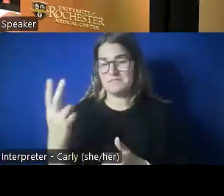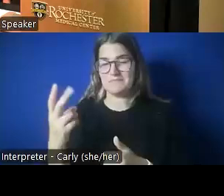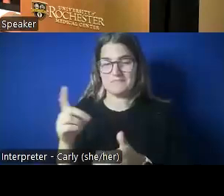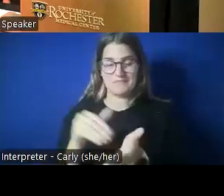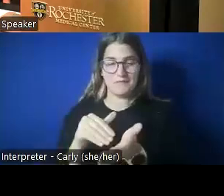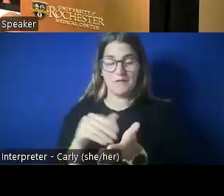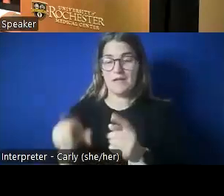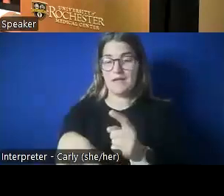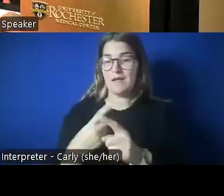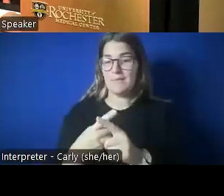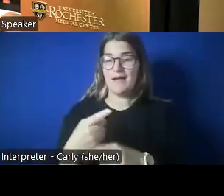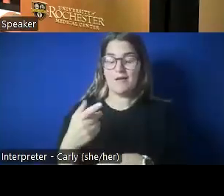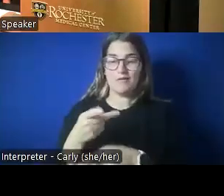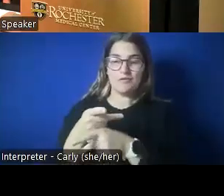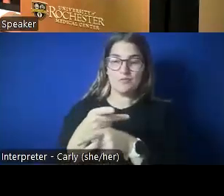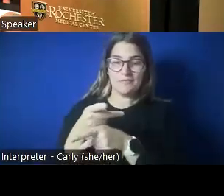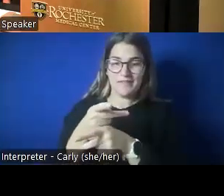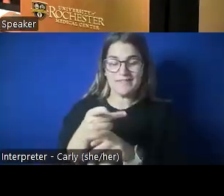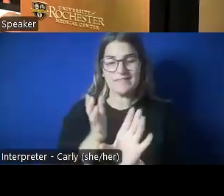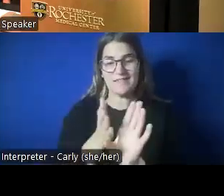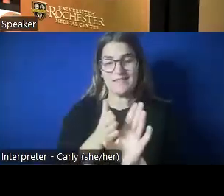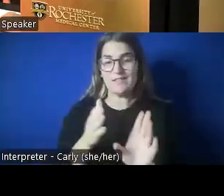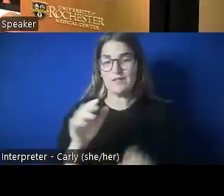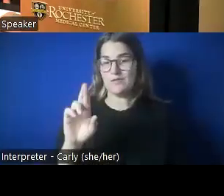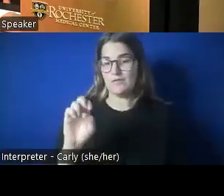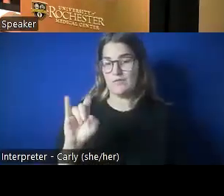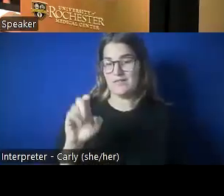Psychiatry residents that are interested in rotating through heel so I know some of you